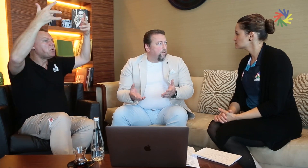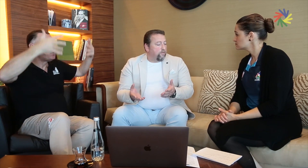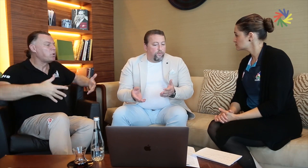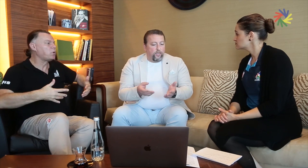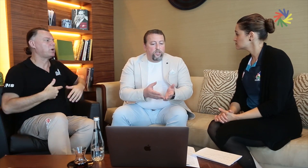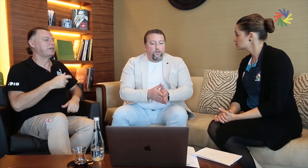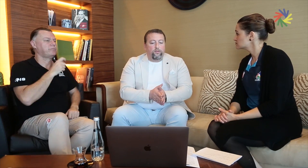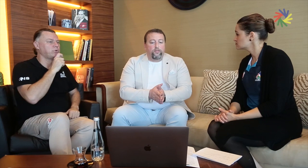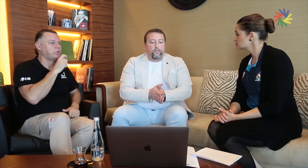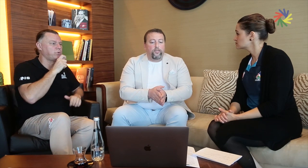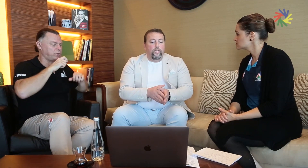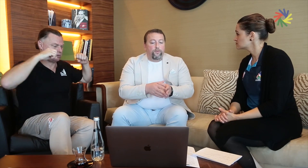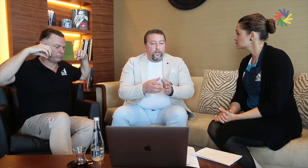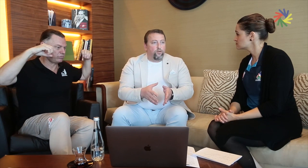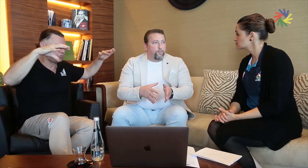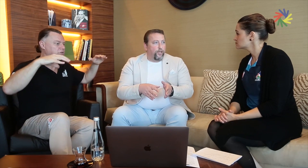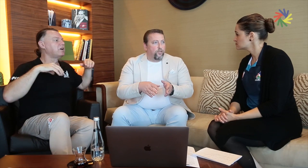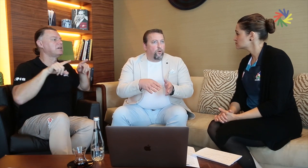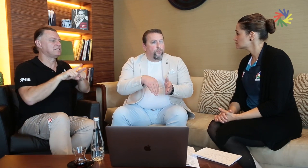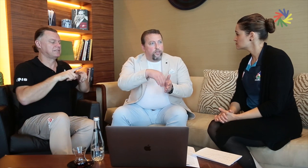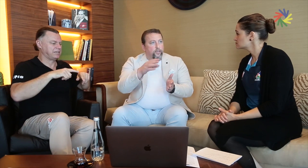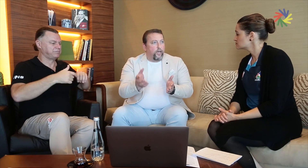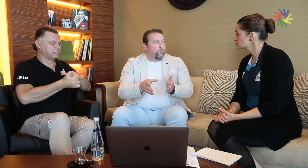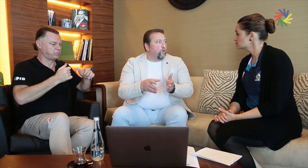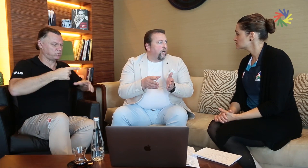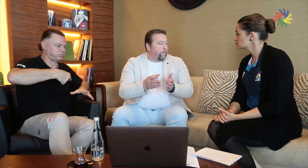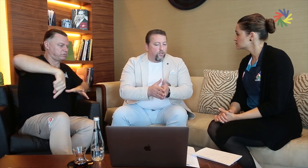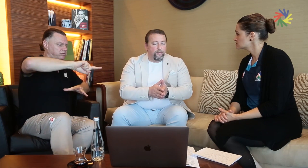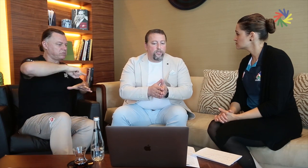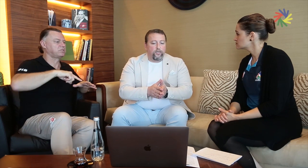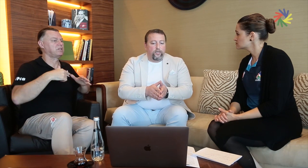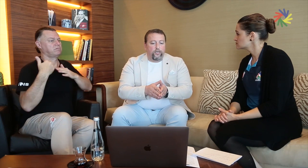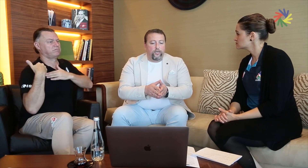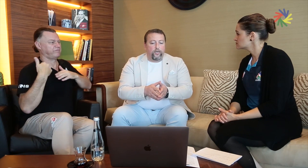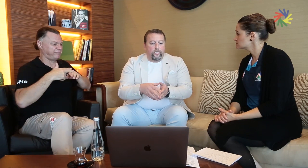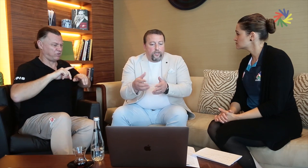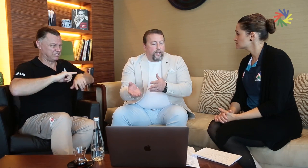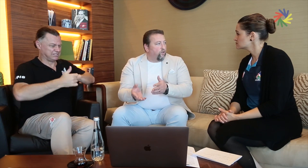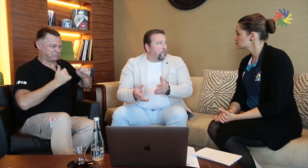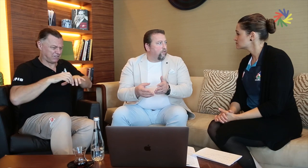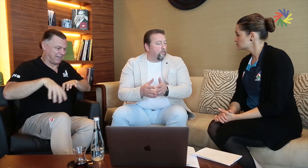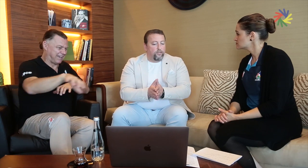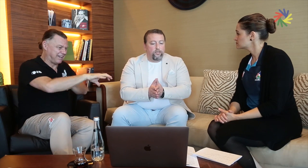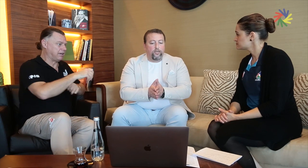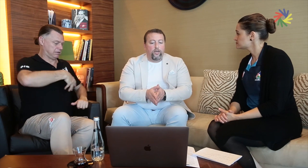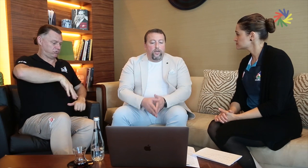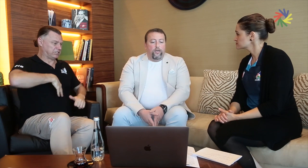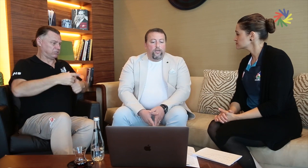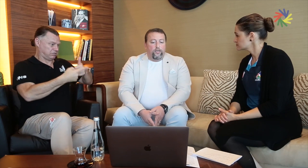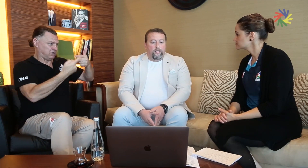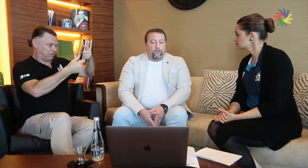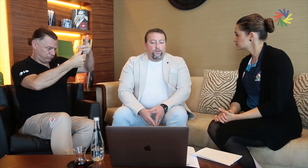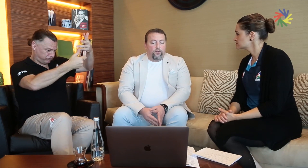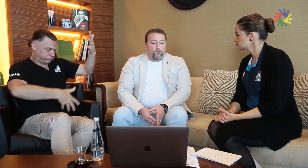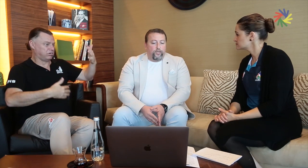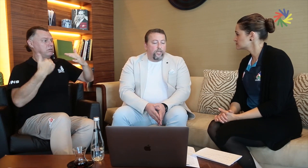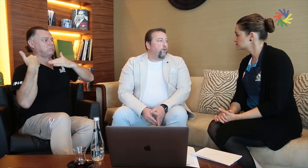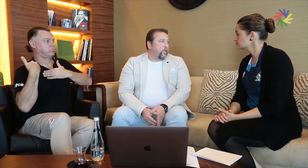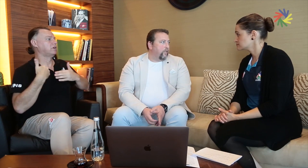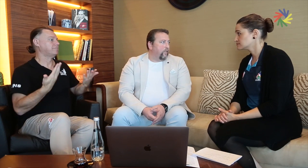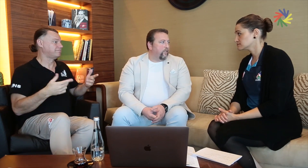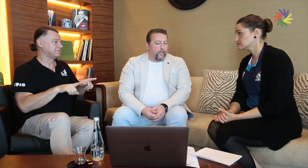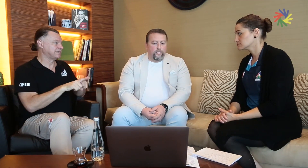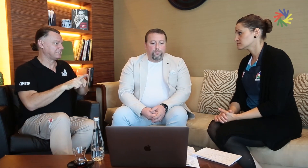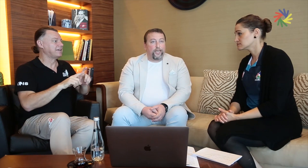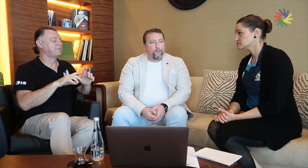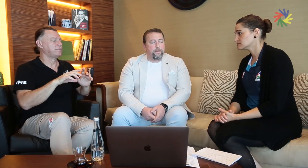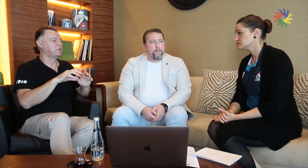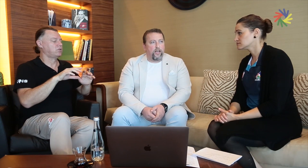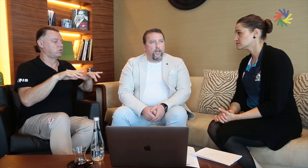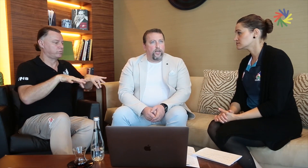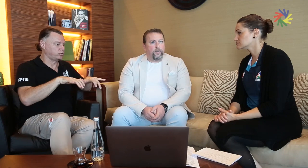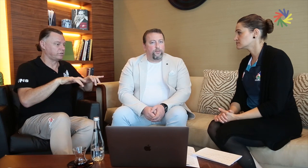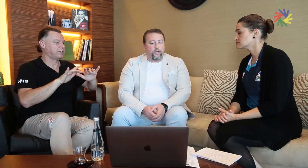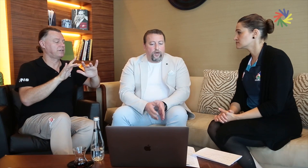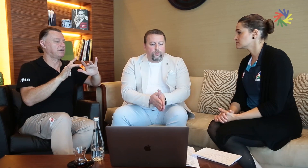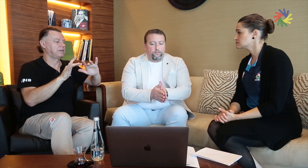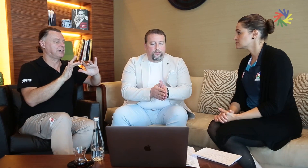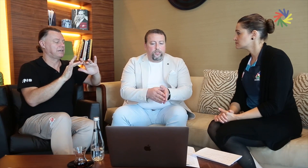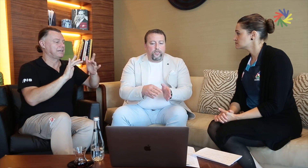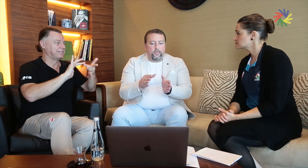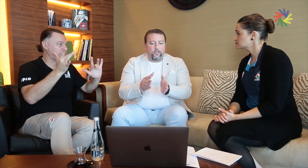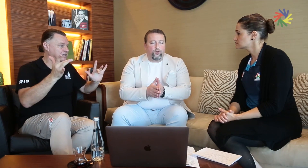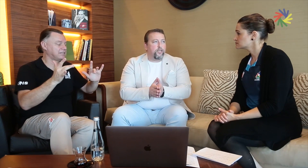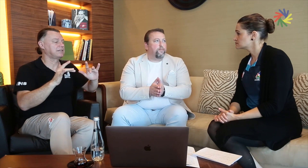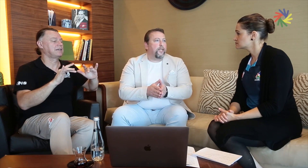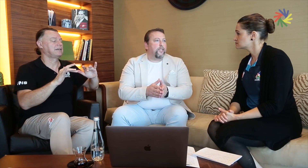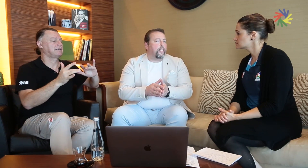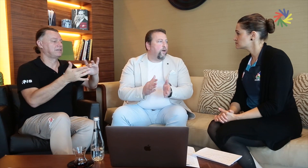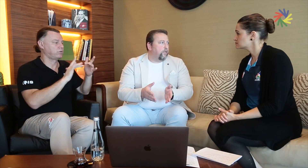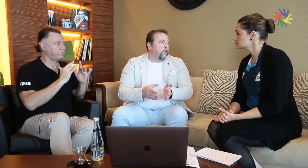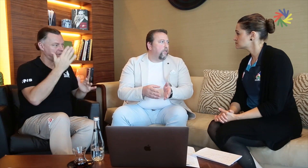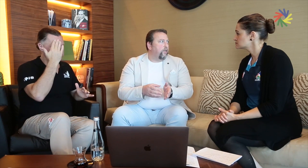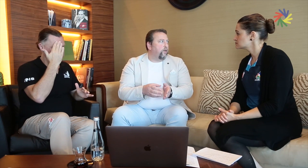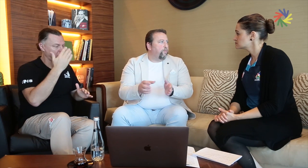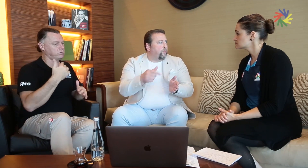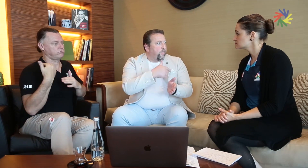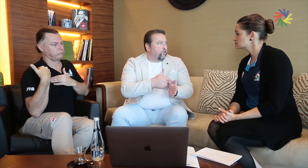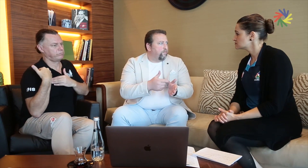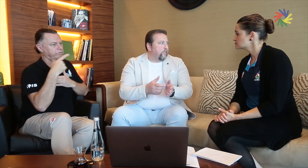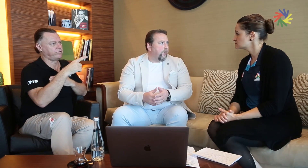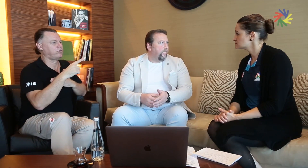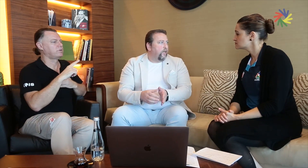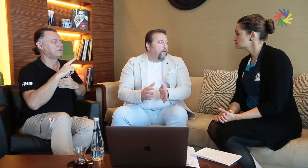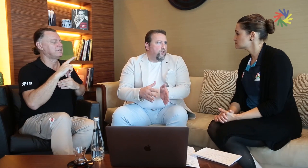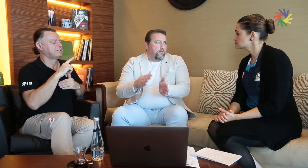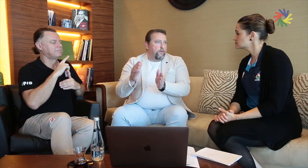This time we have been heavily involved with